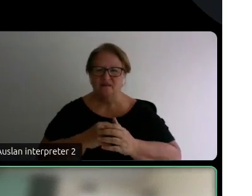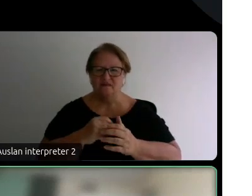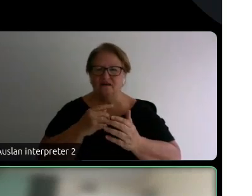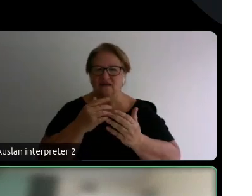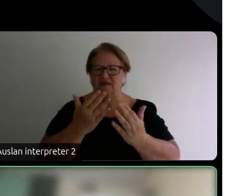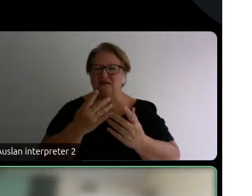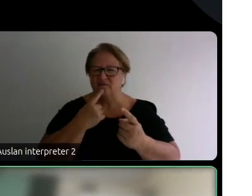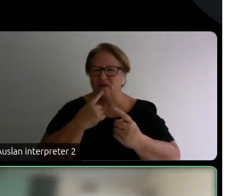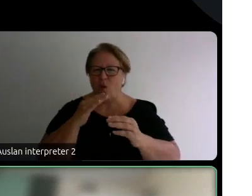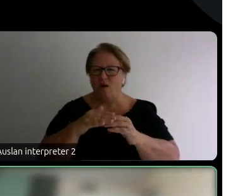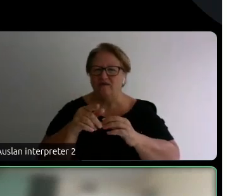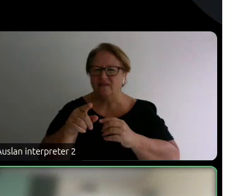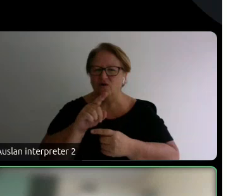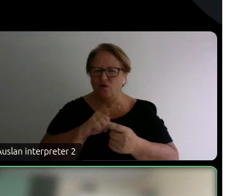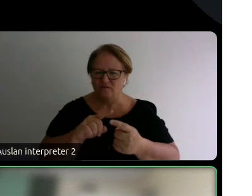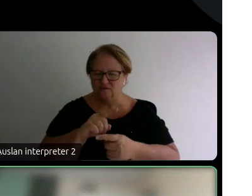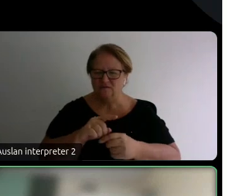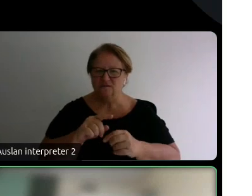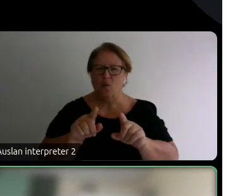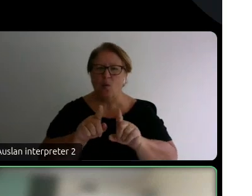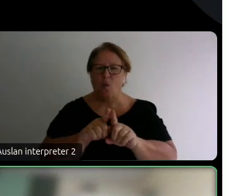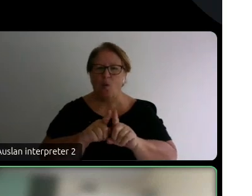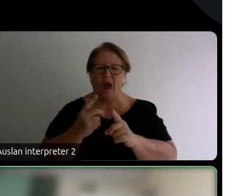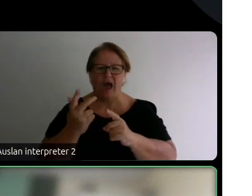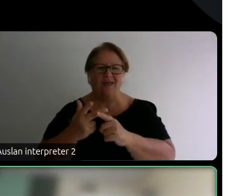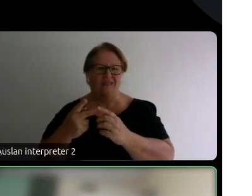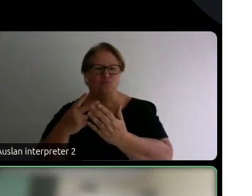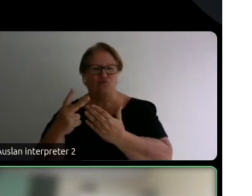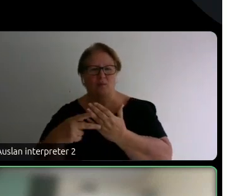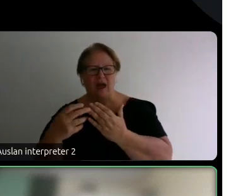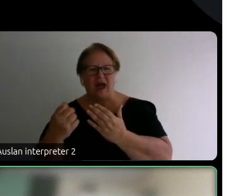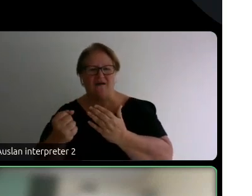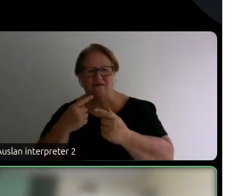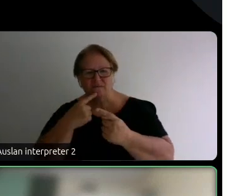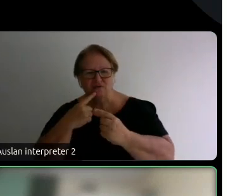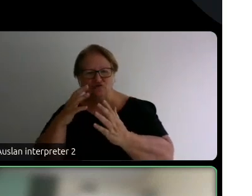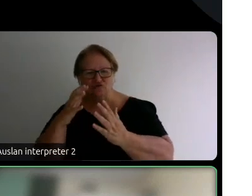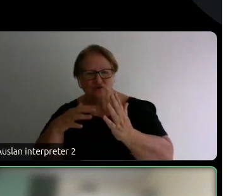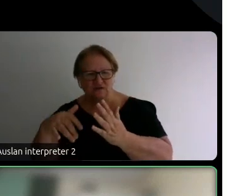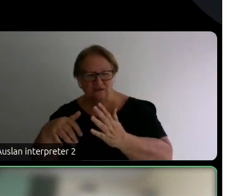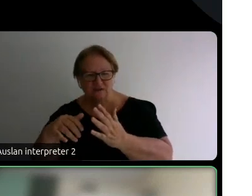also have fact sheets for our other programs, your property conference and your property arbitration.